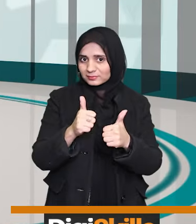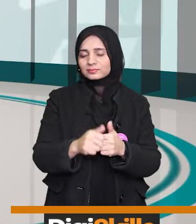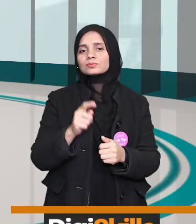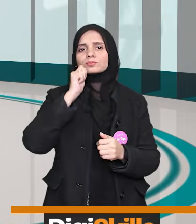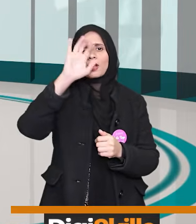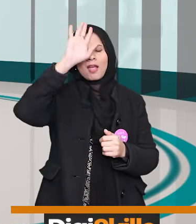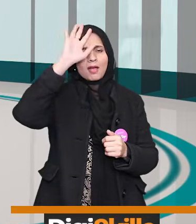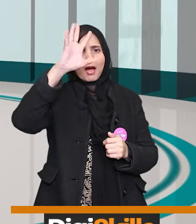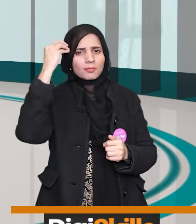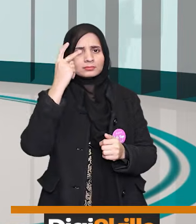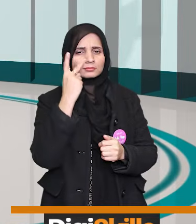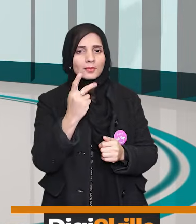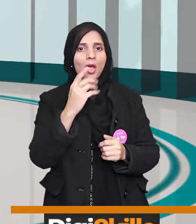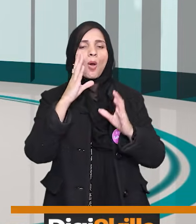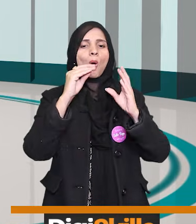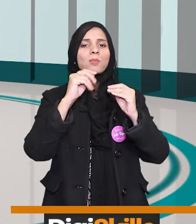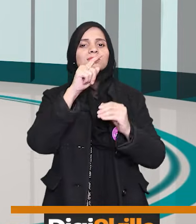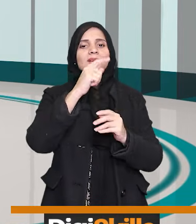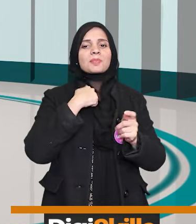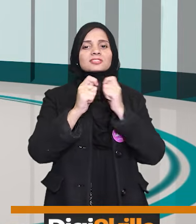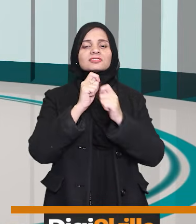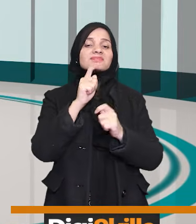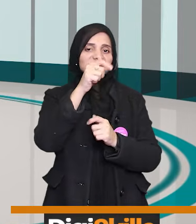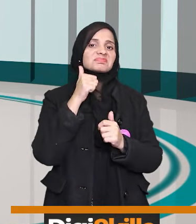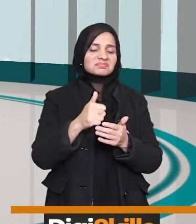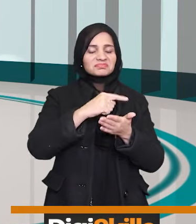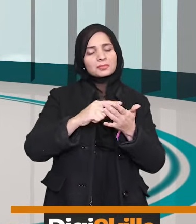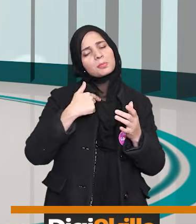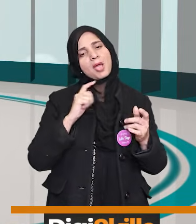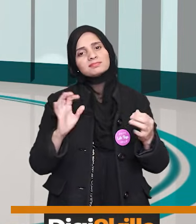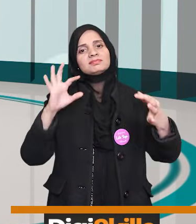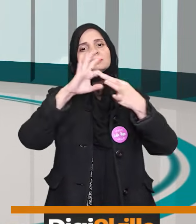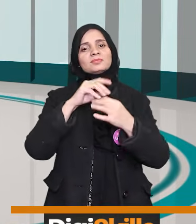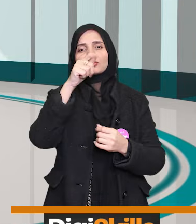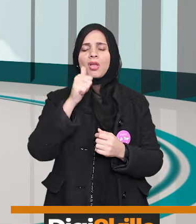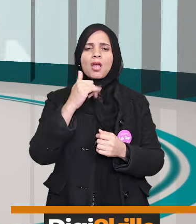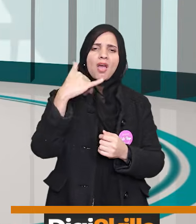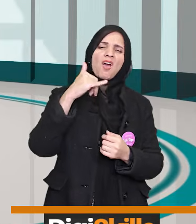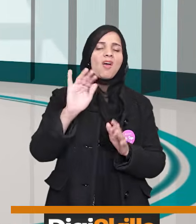the employer gets the comfortability to work with that person. He is not negating everything.